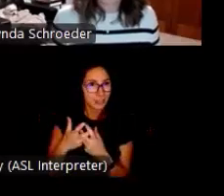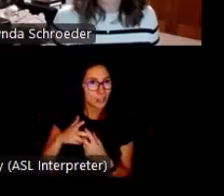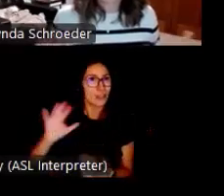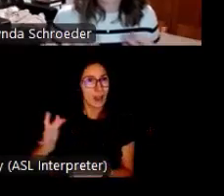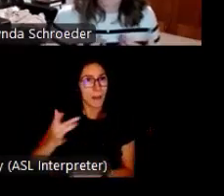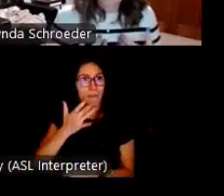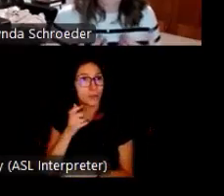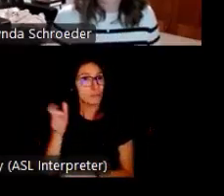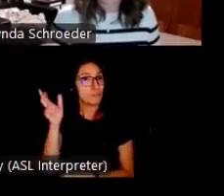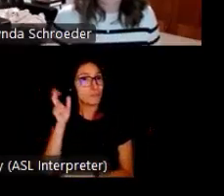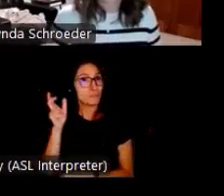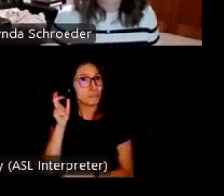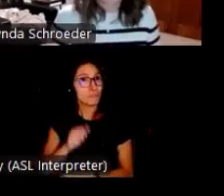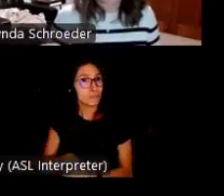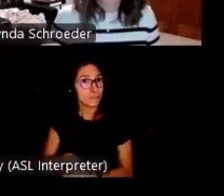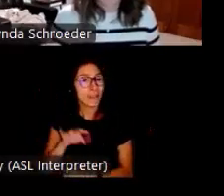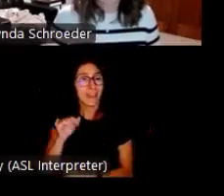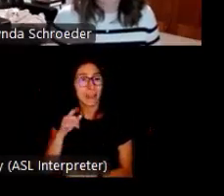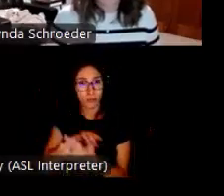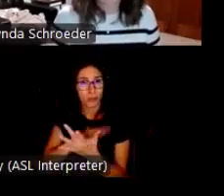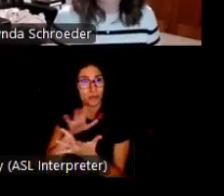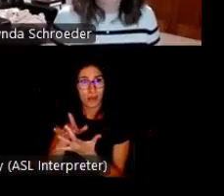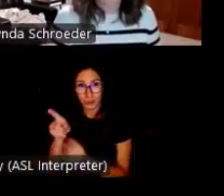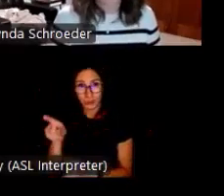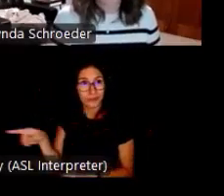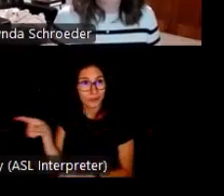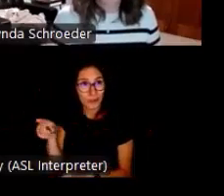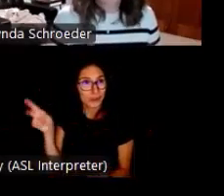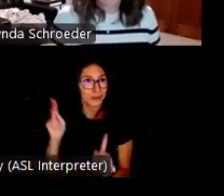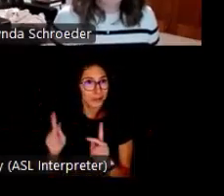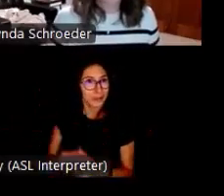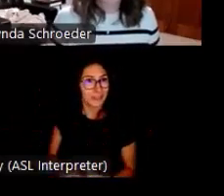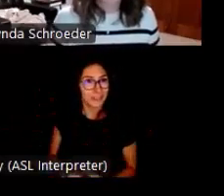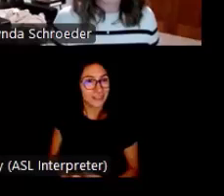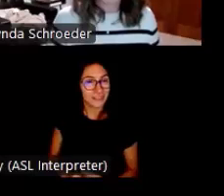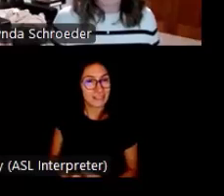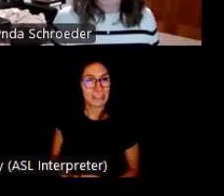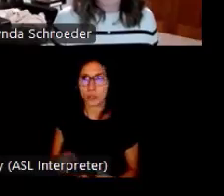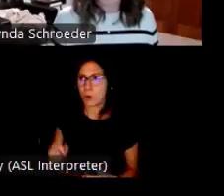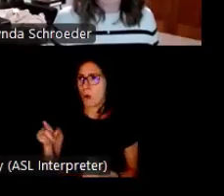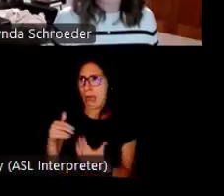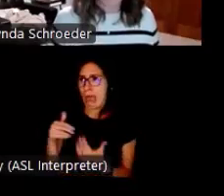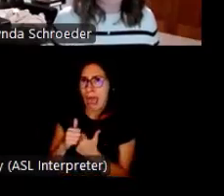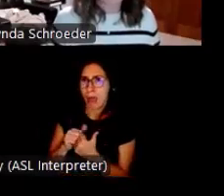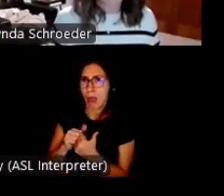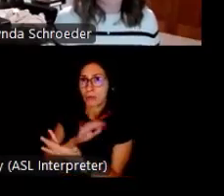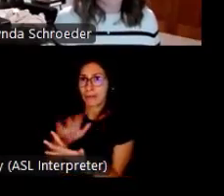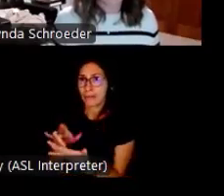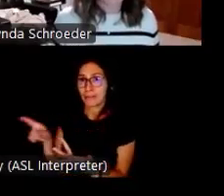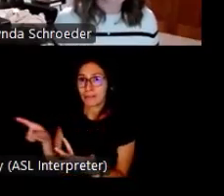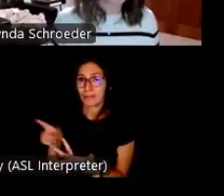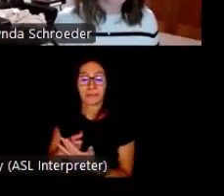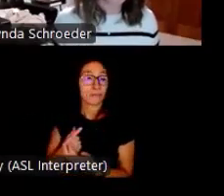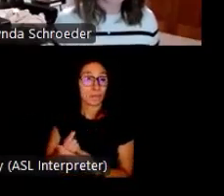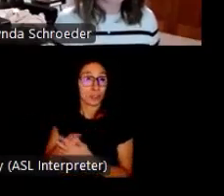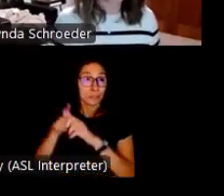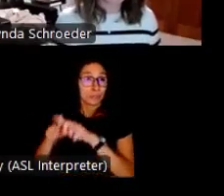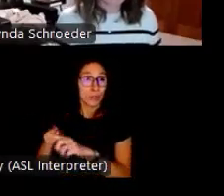We were trying to reach our rural producers. And the only way to do that is to go through the channels they are using, which happened to have been,